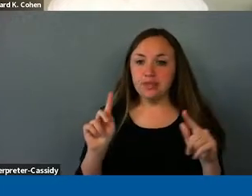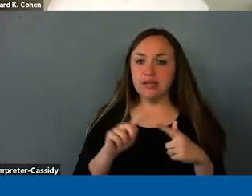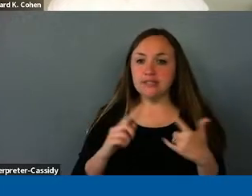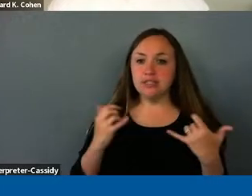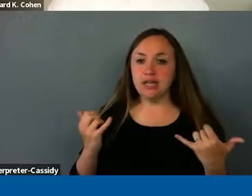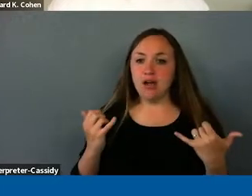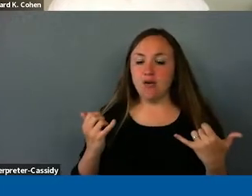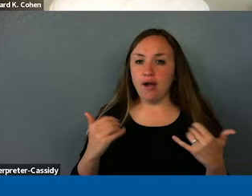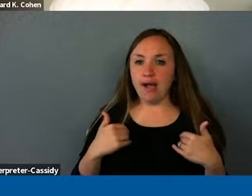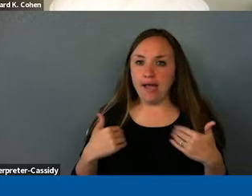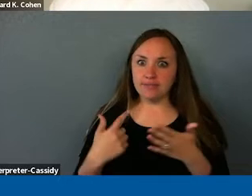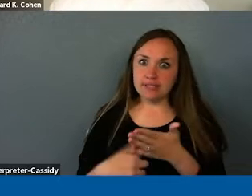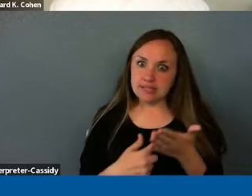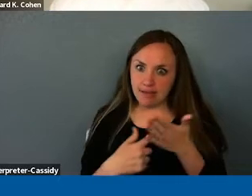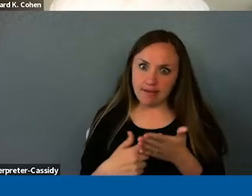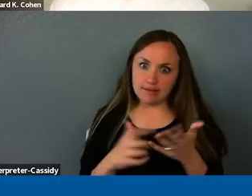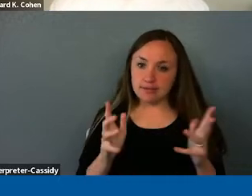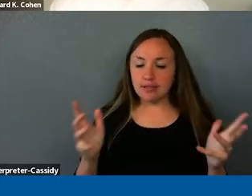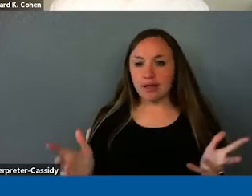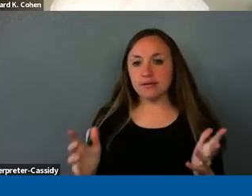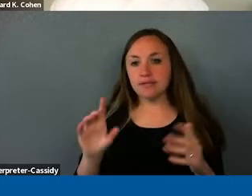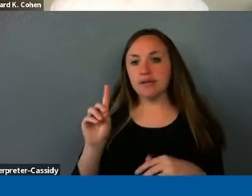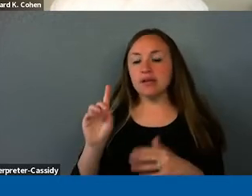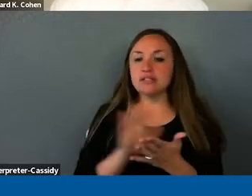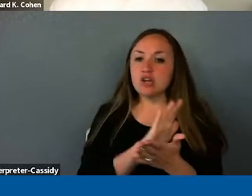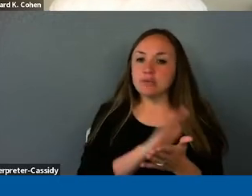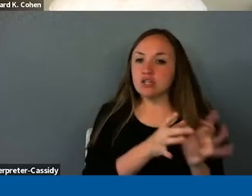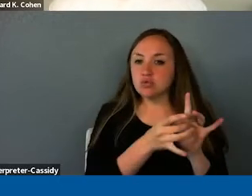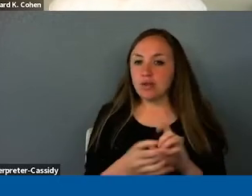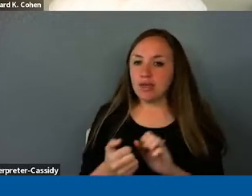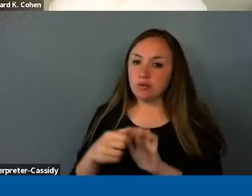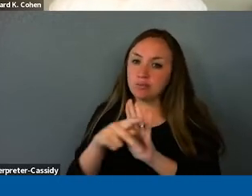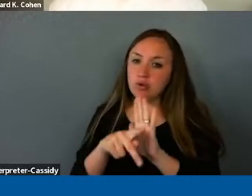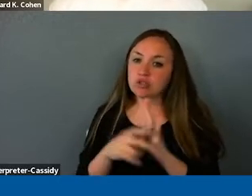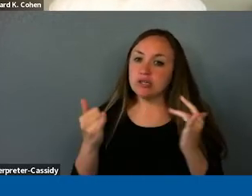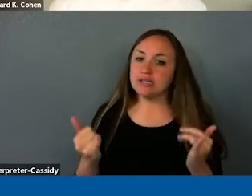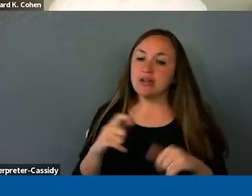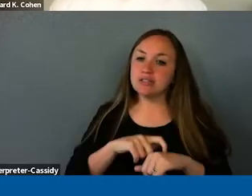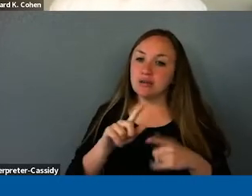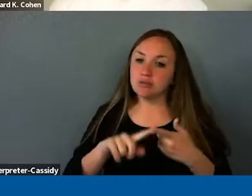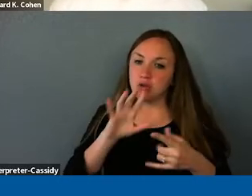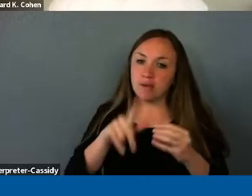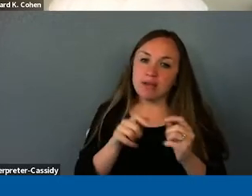I've gone over a lot of documentation and principles. Now it's time to get into some specific examples of implementing ARIA.